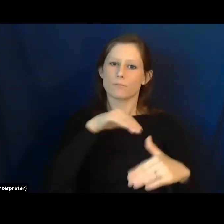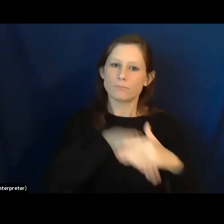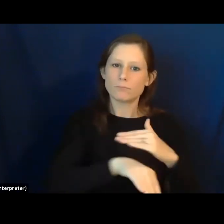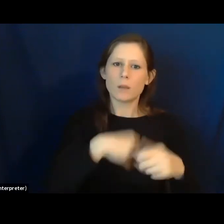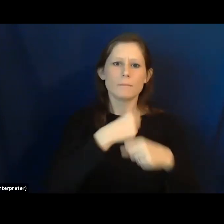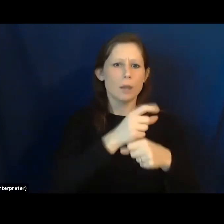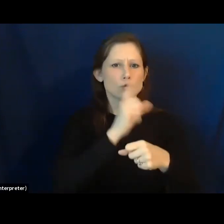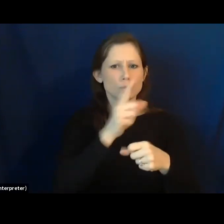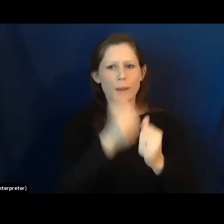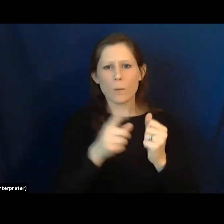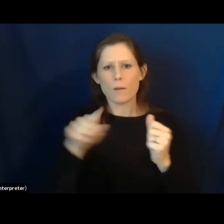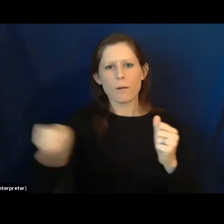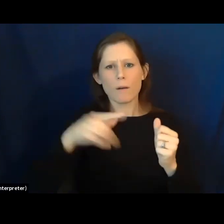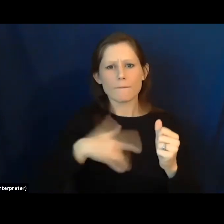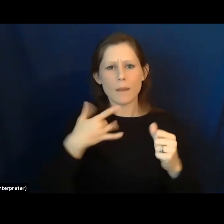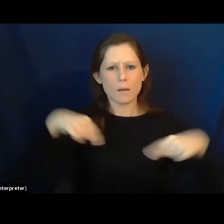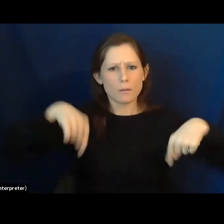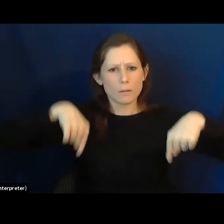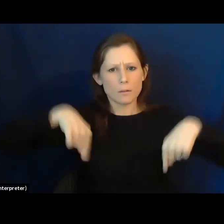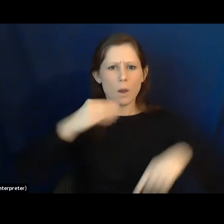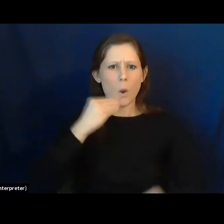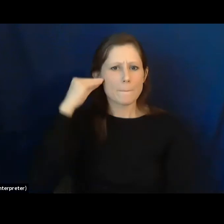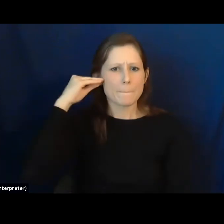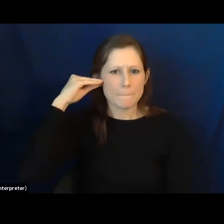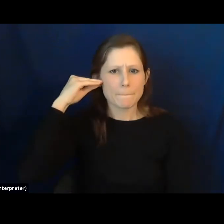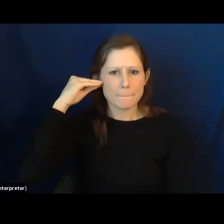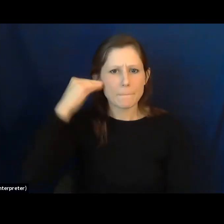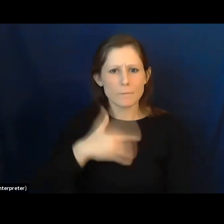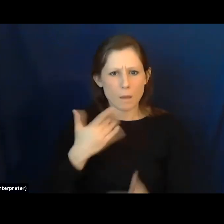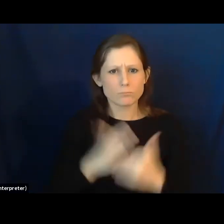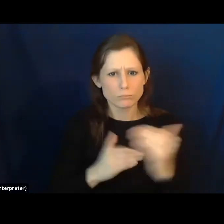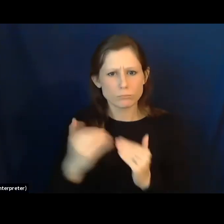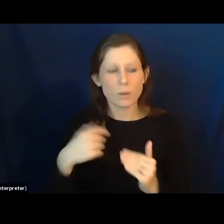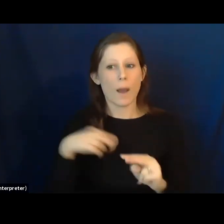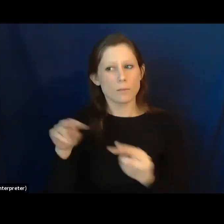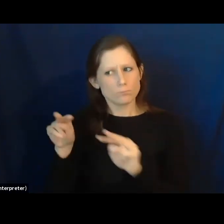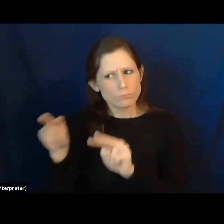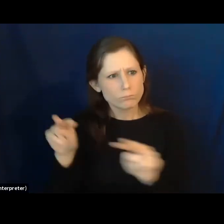feels like this is home, in a sense. I do monitor and make sure that the sensory room